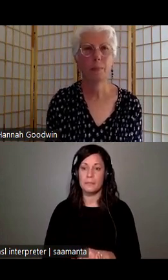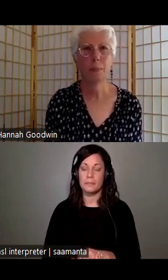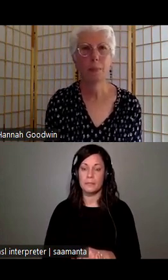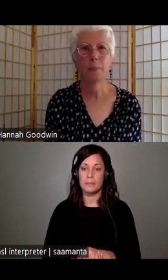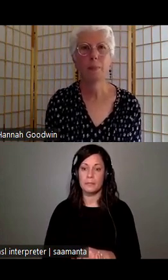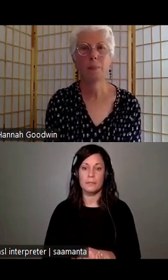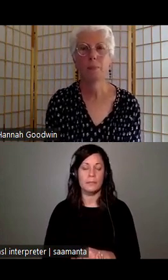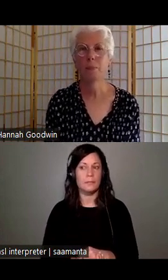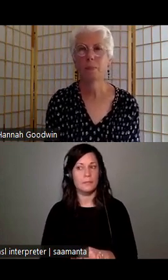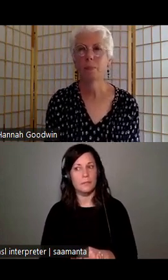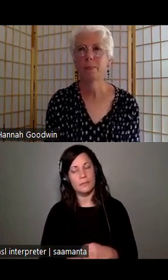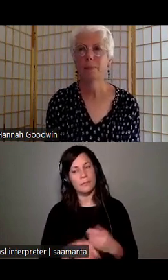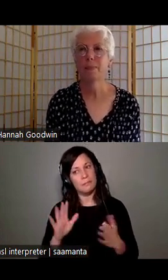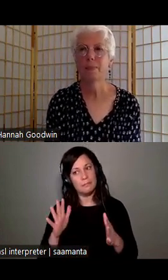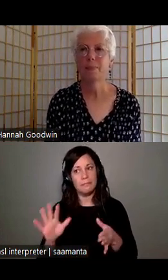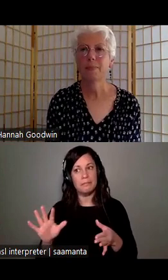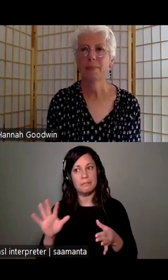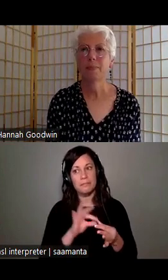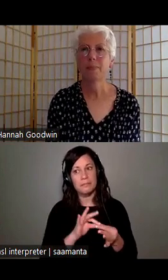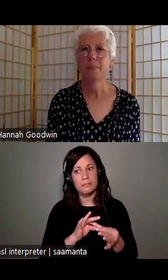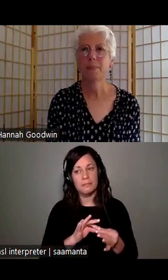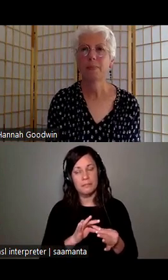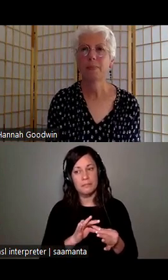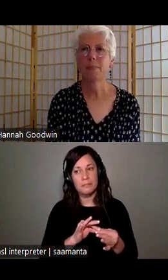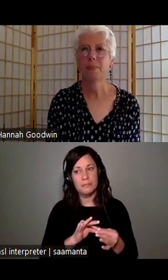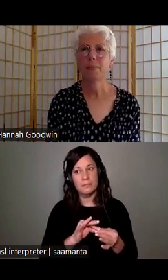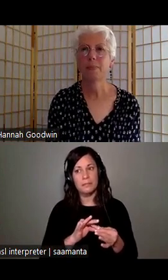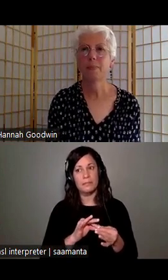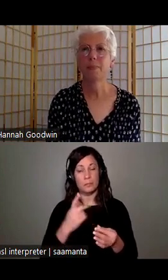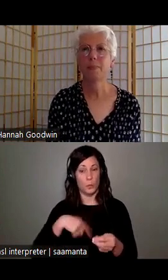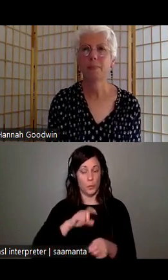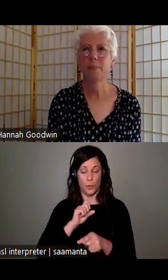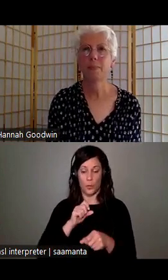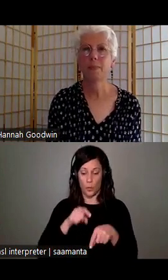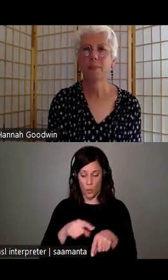And then this is kind of related, it's a question that says, as we are working on our proposals,